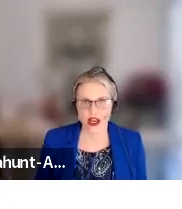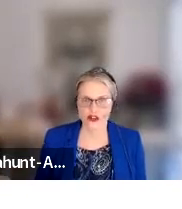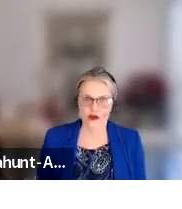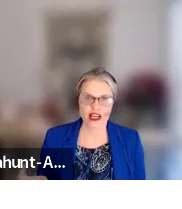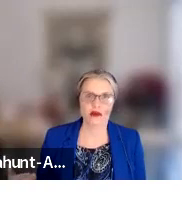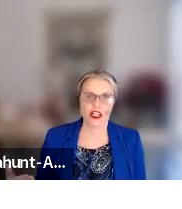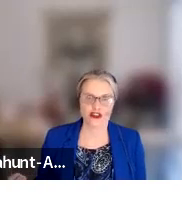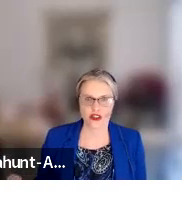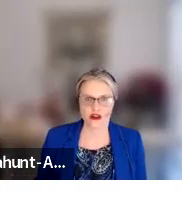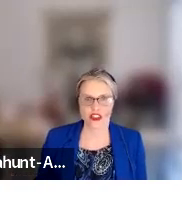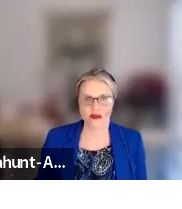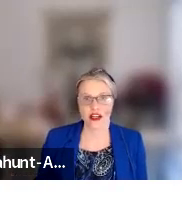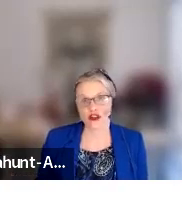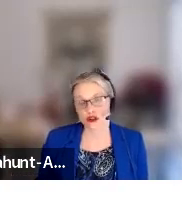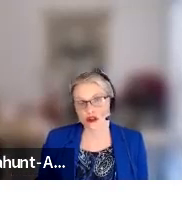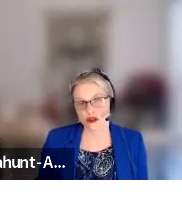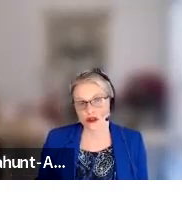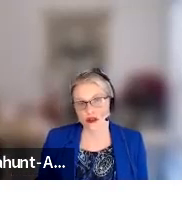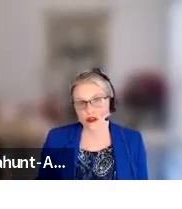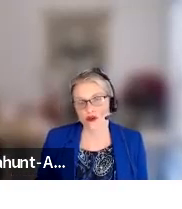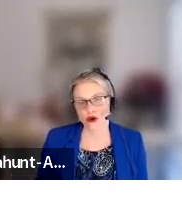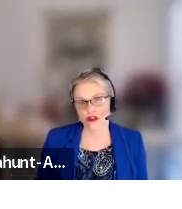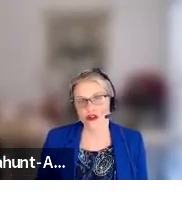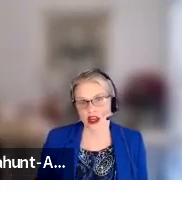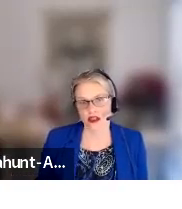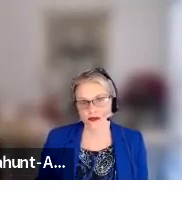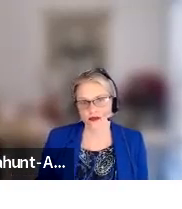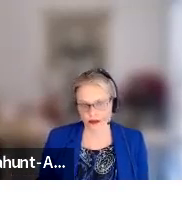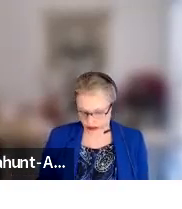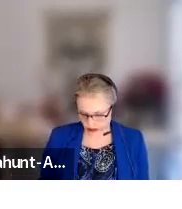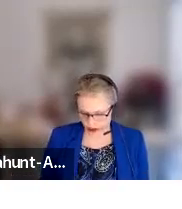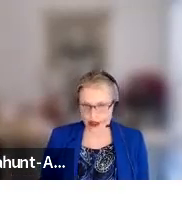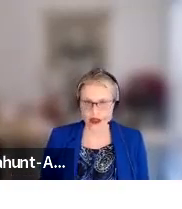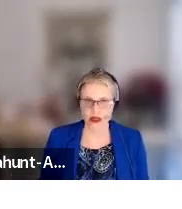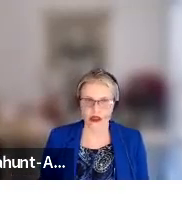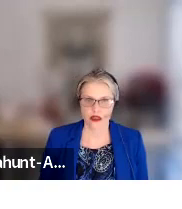A traumatic brain injury is caused by external force to the head.